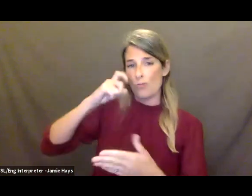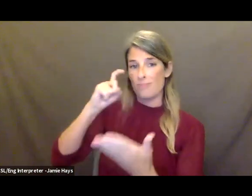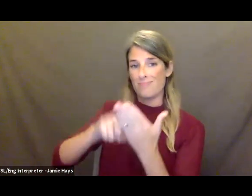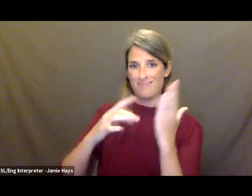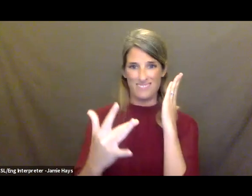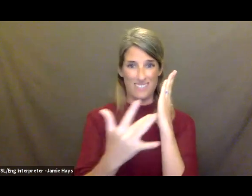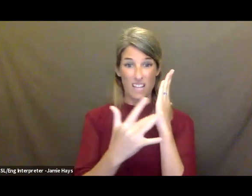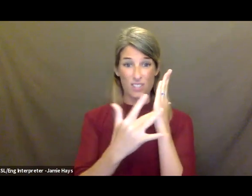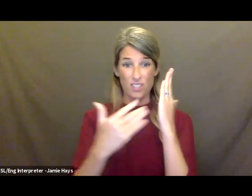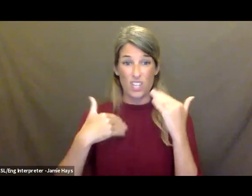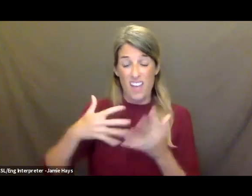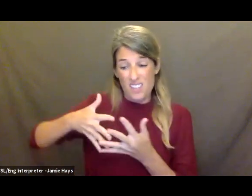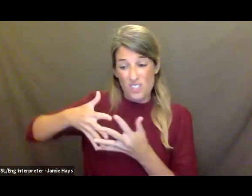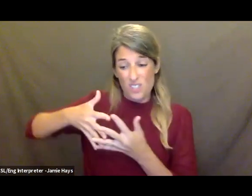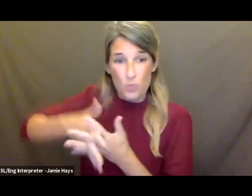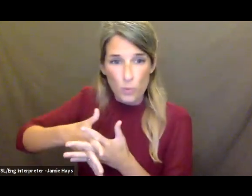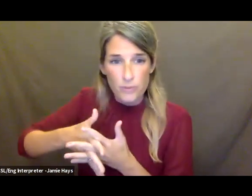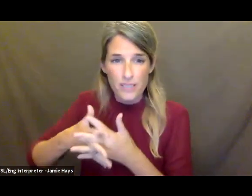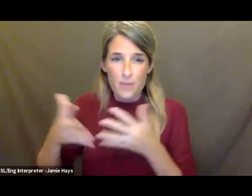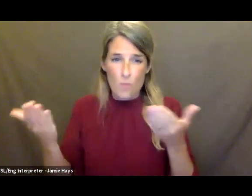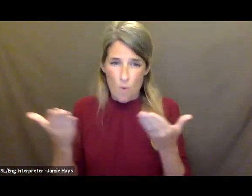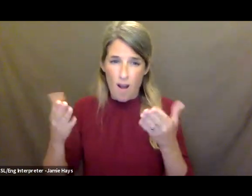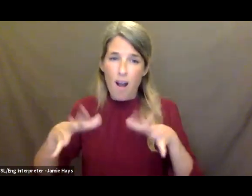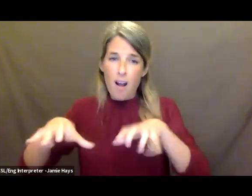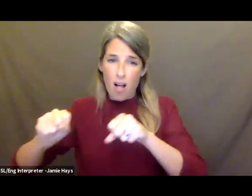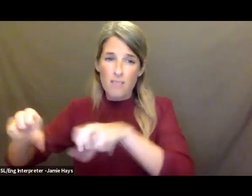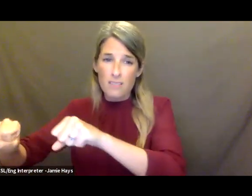technologies, structures, and ways of thinking we use every